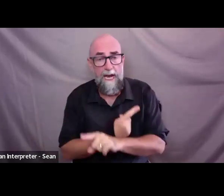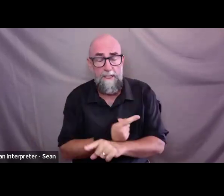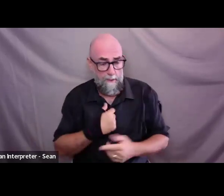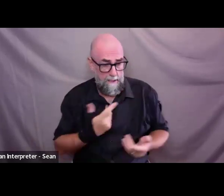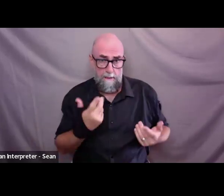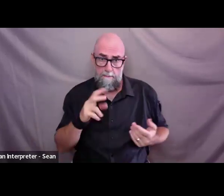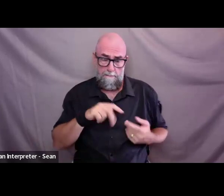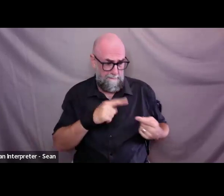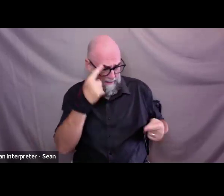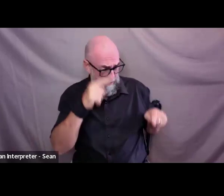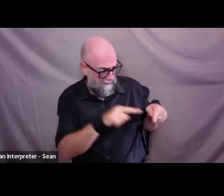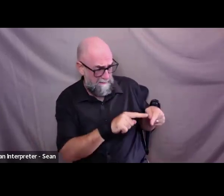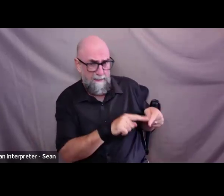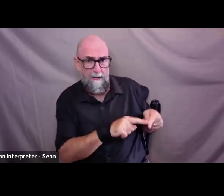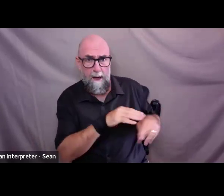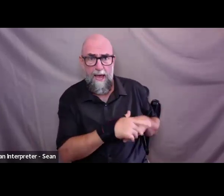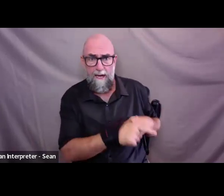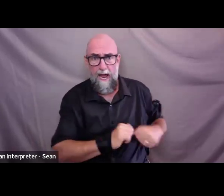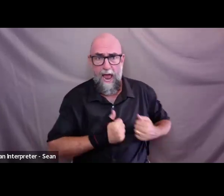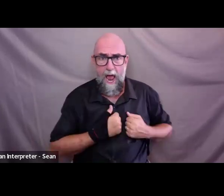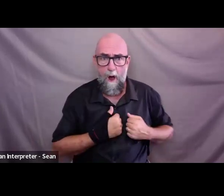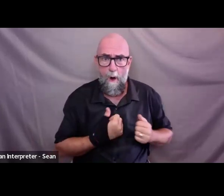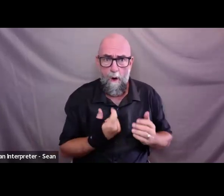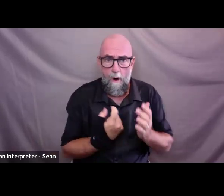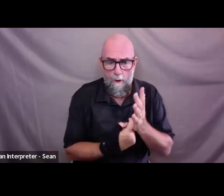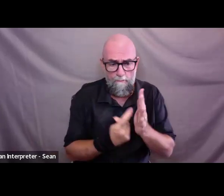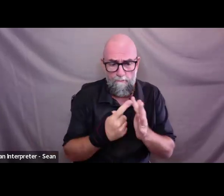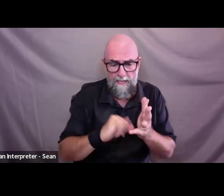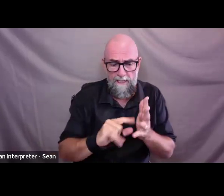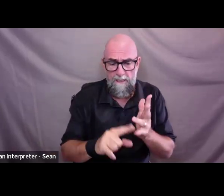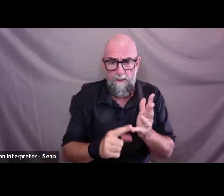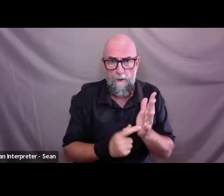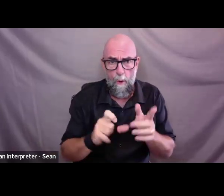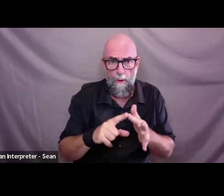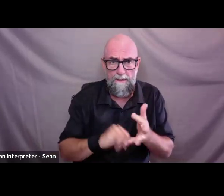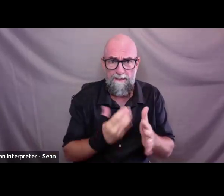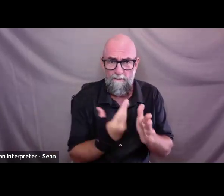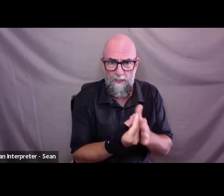Another thing I like to say is that the climate crisis is really a cultural crisis.